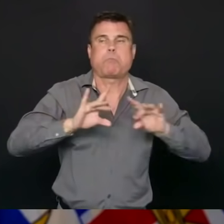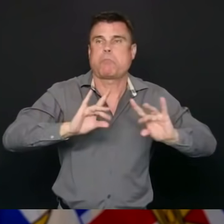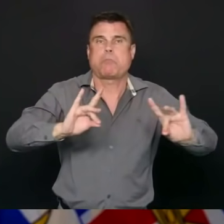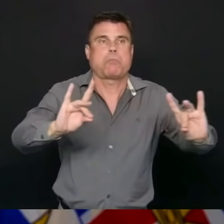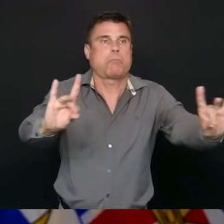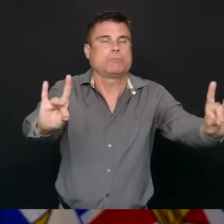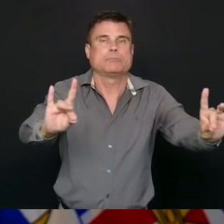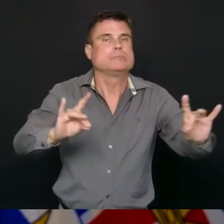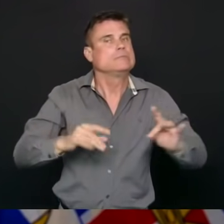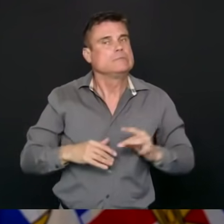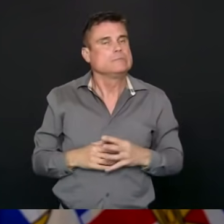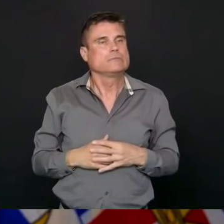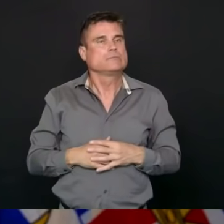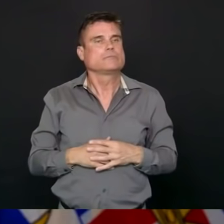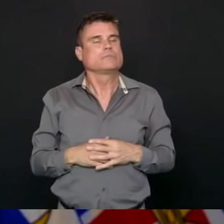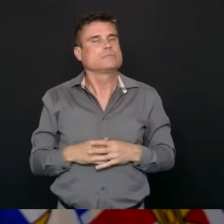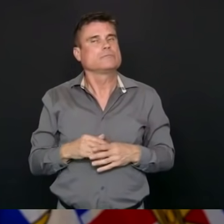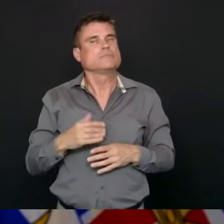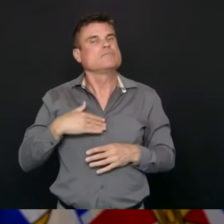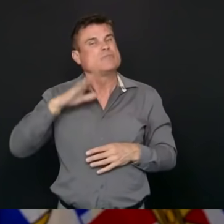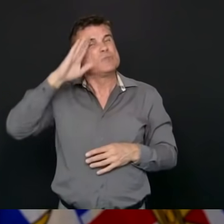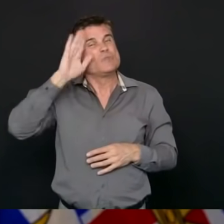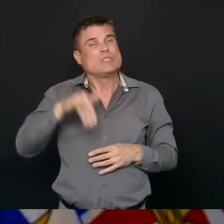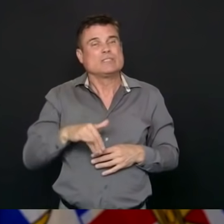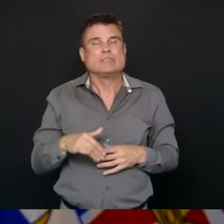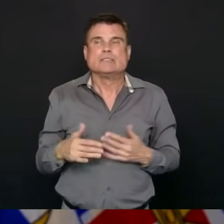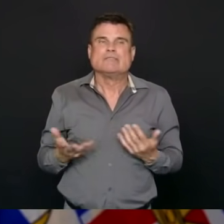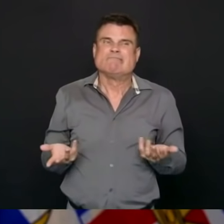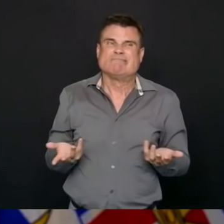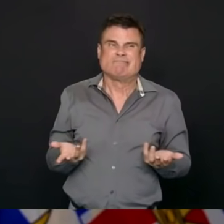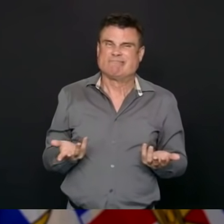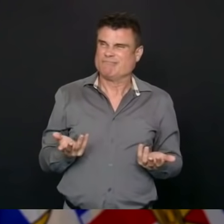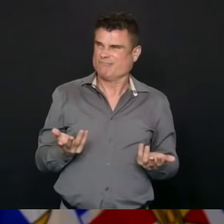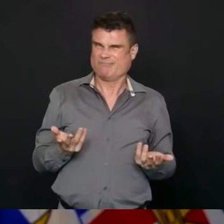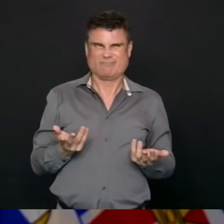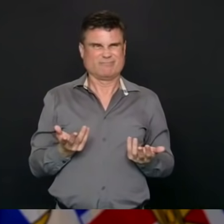Unfortunately, this will be a different summer for us. I don't see it as being forever but this summer